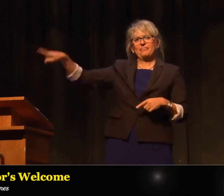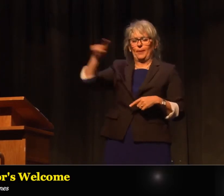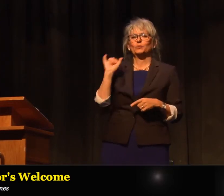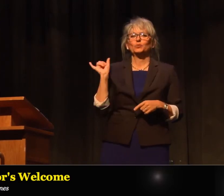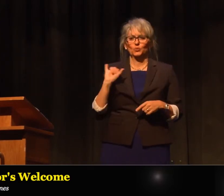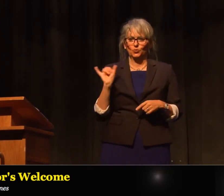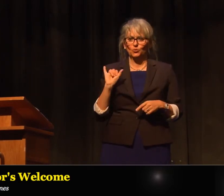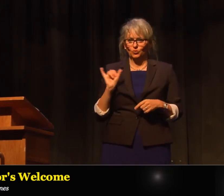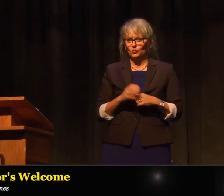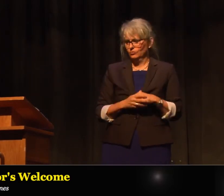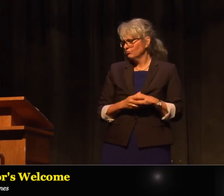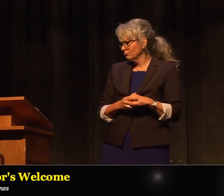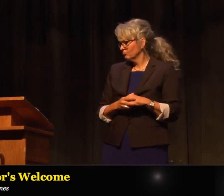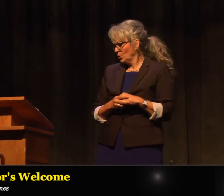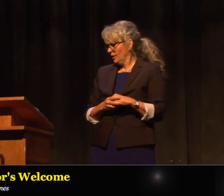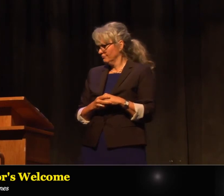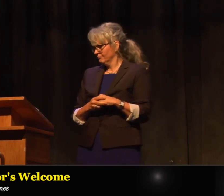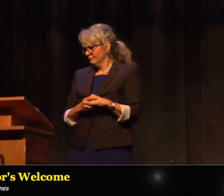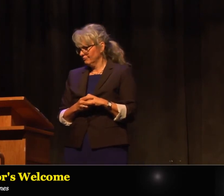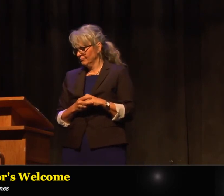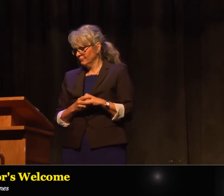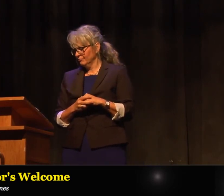So that moment is for them as well.